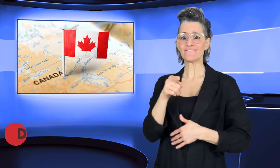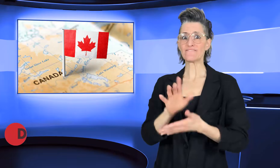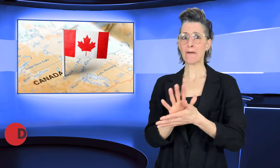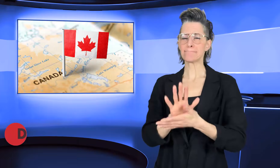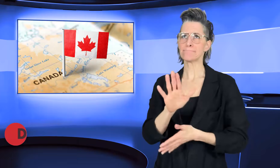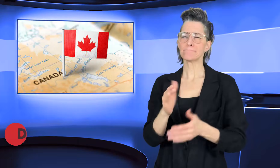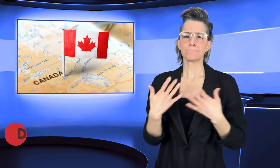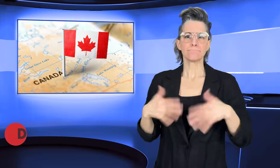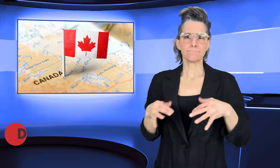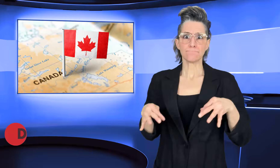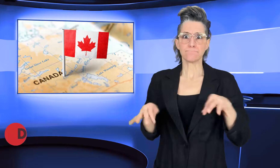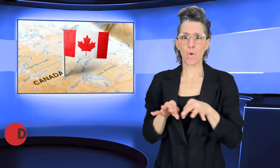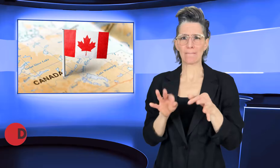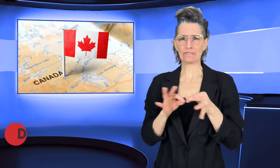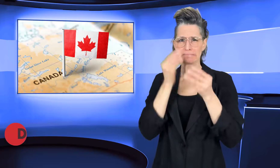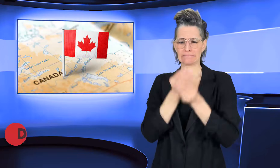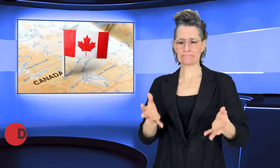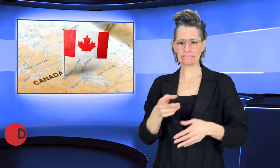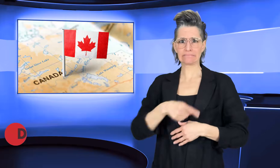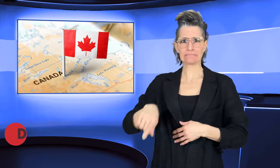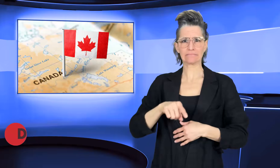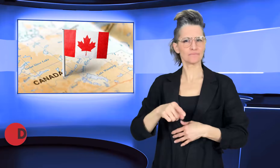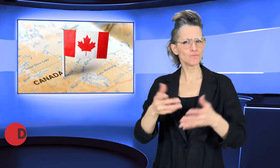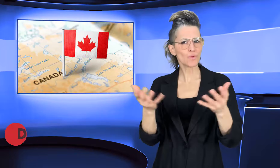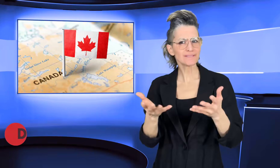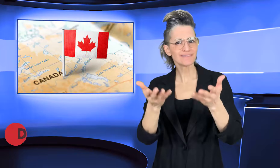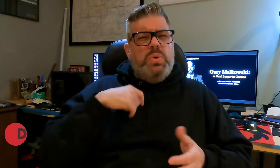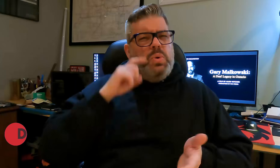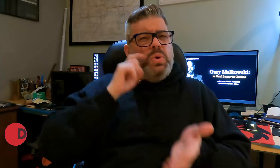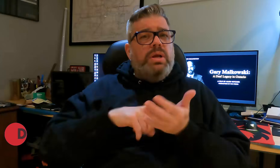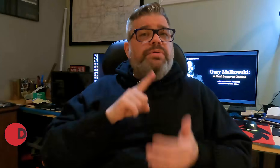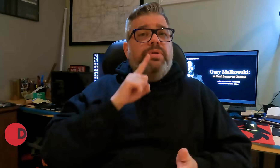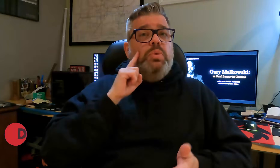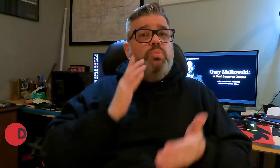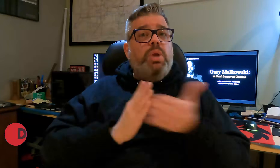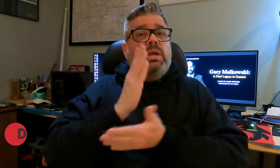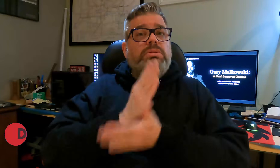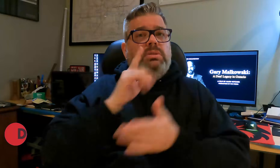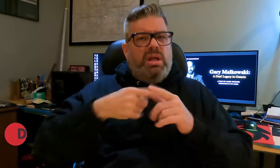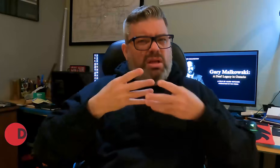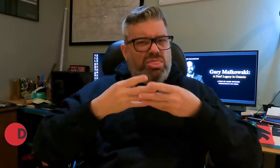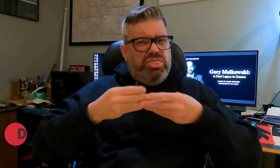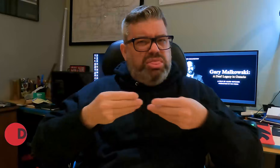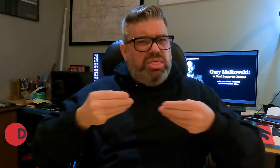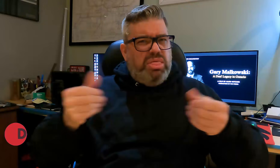hearing audiences should take away from this film? I noticed that Deaf rights are starting to disappear and